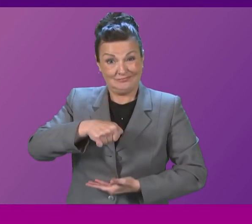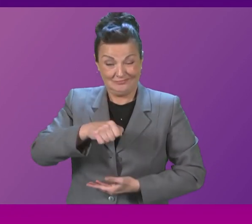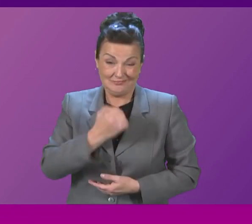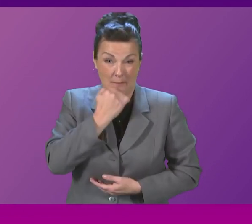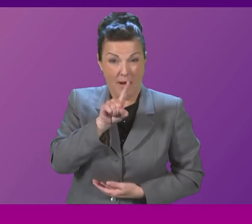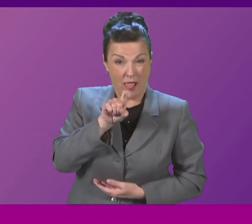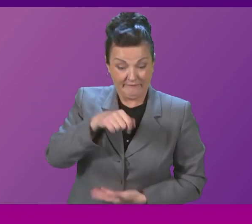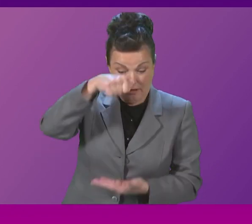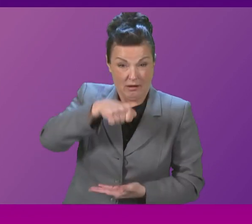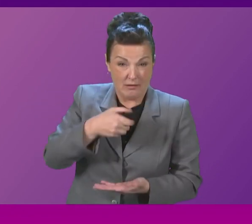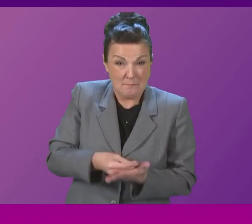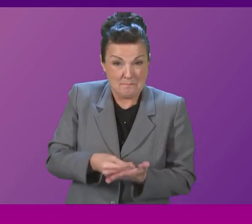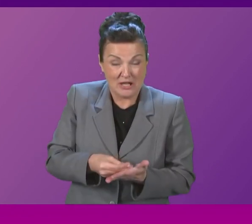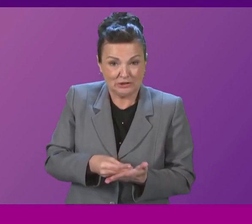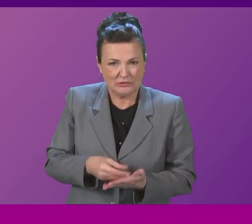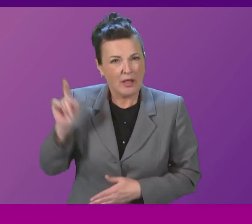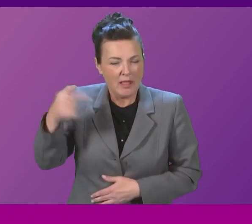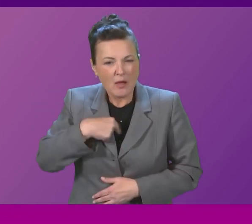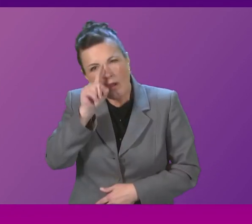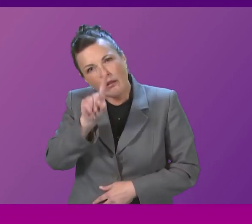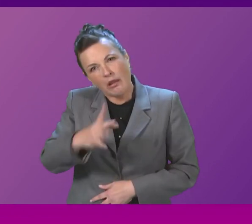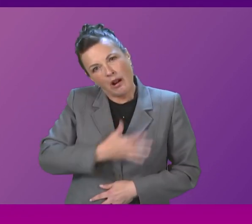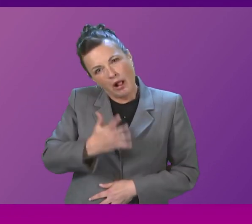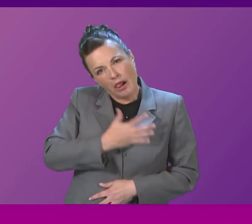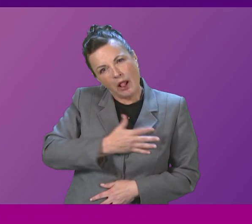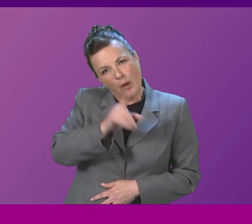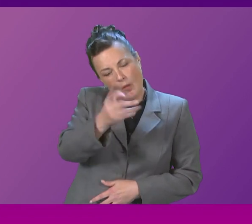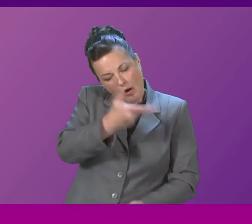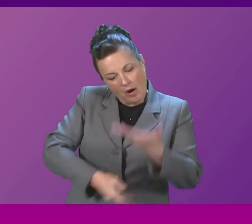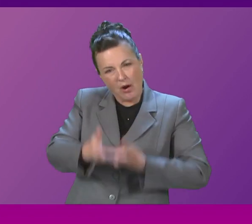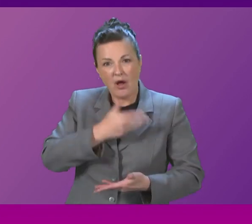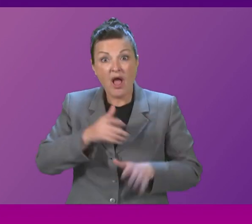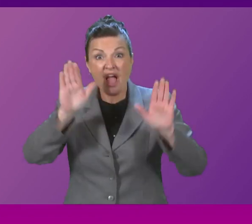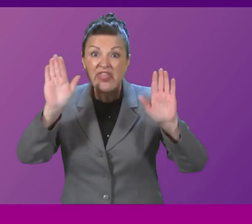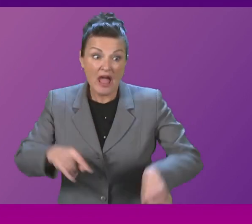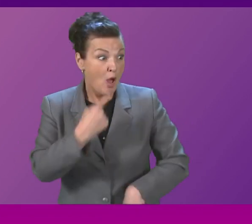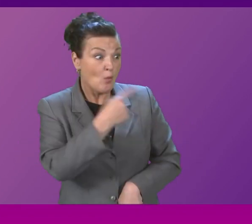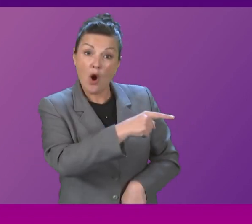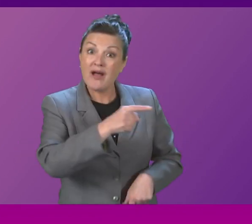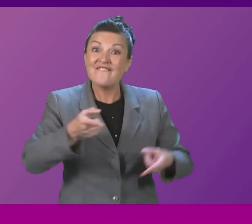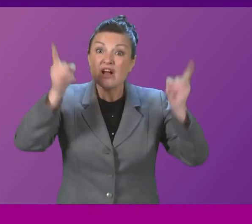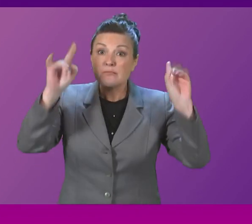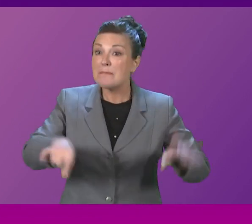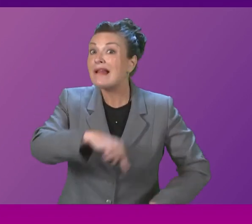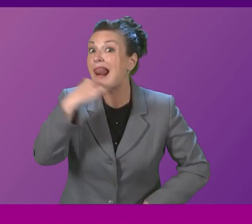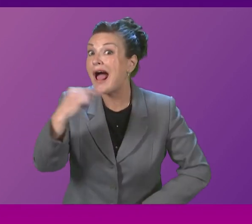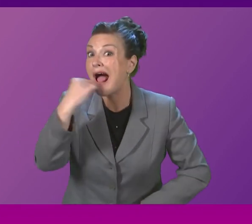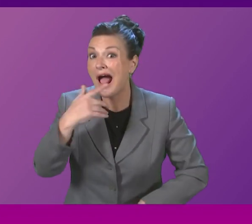delivering rather than the narrative from the fibbing First Minister, who has been caught out many times.